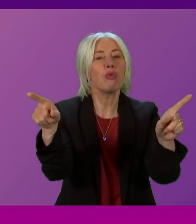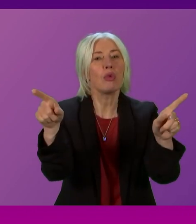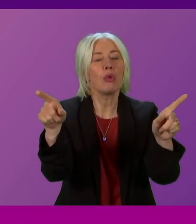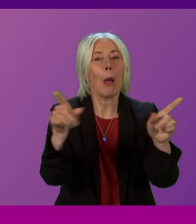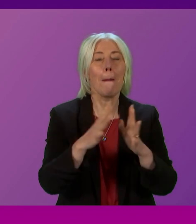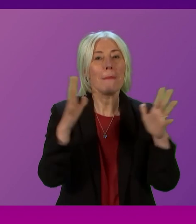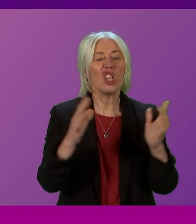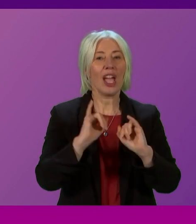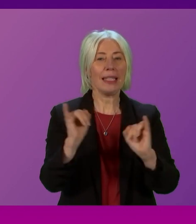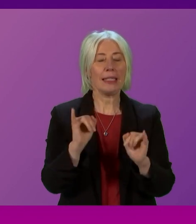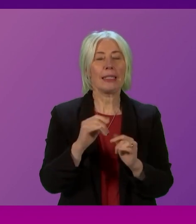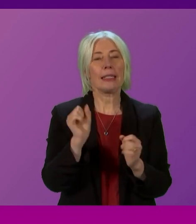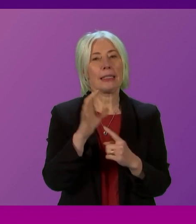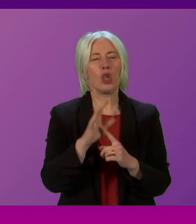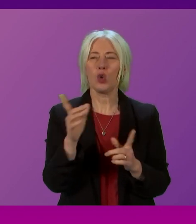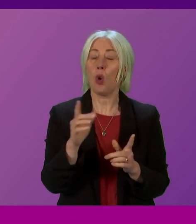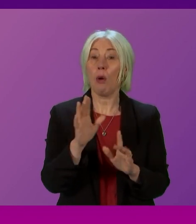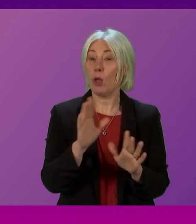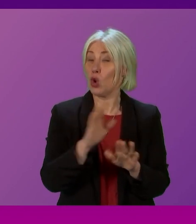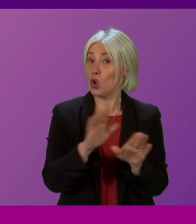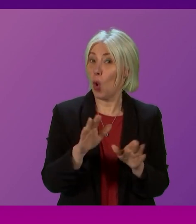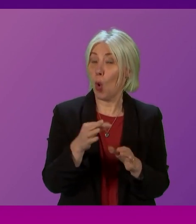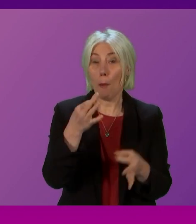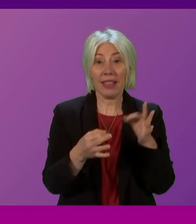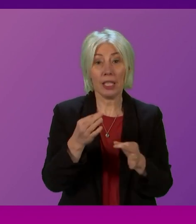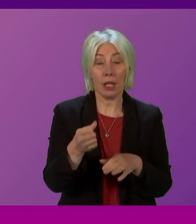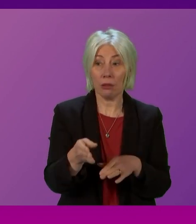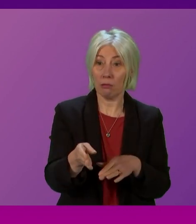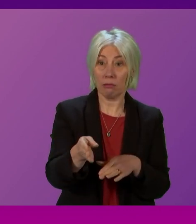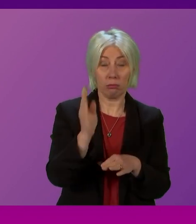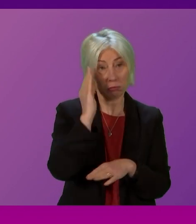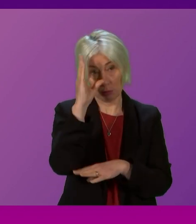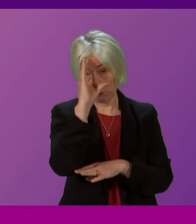Will the First Minister confirm that no political direction was given to NHS Fife—or any other